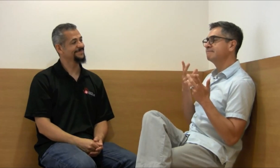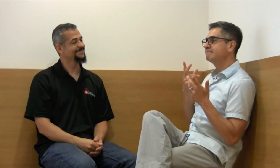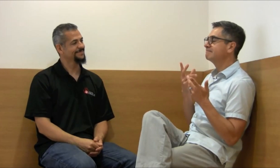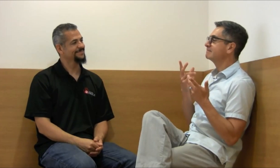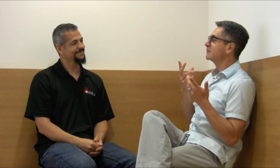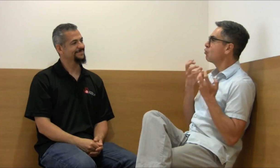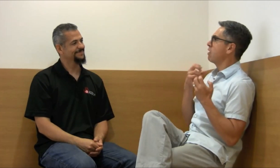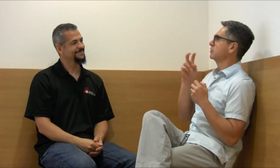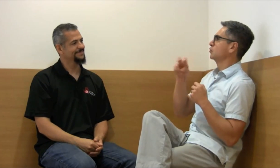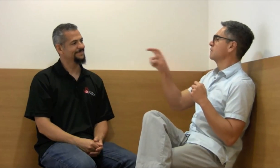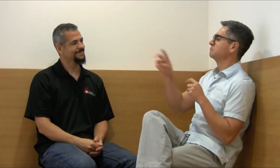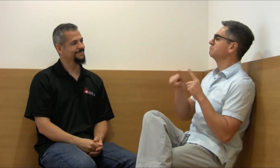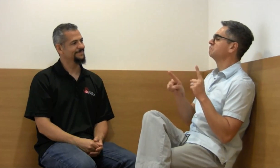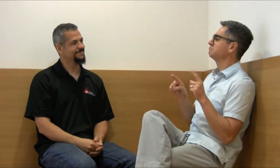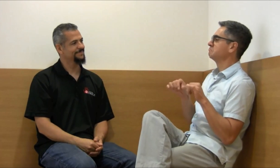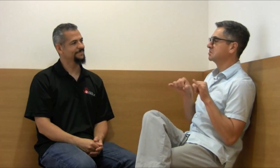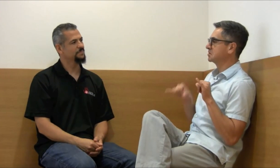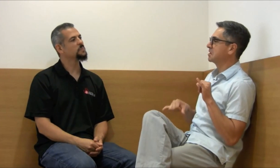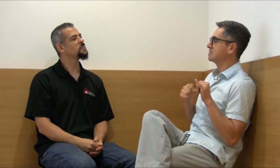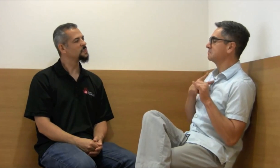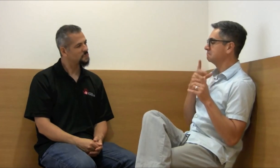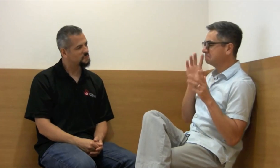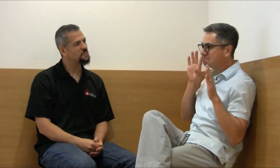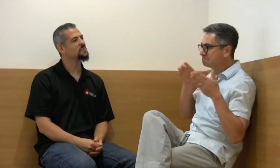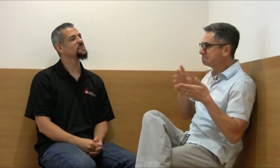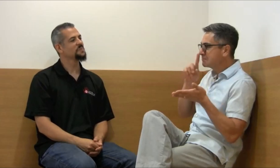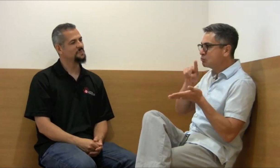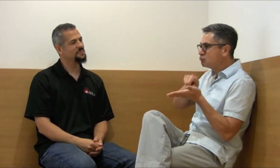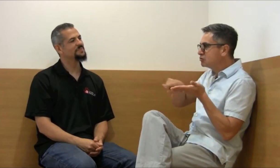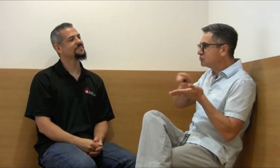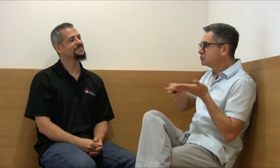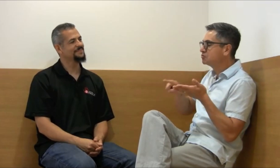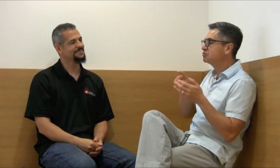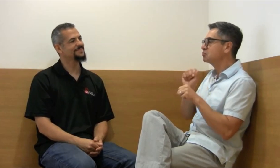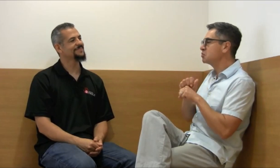I’d like to travel, but I’ll mostly be staying here. I have research work to do.